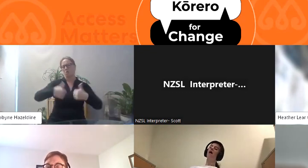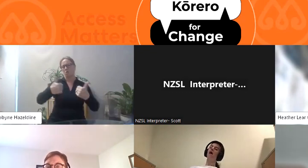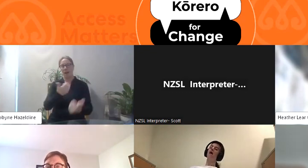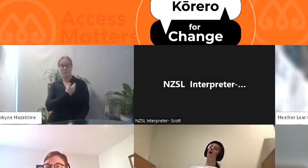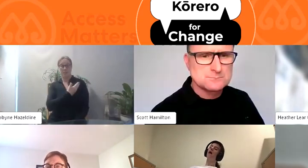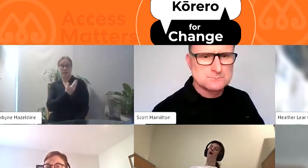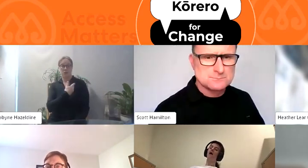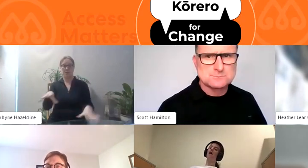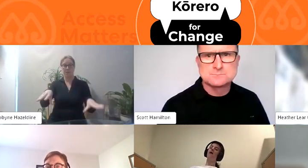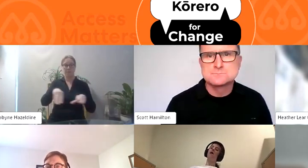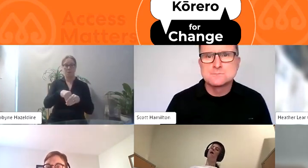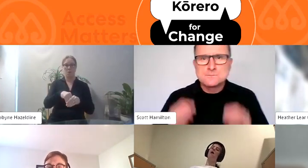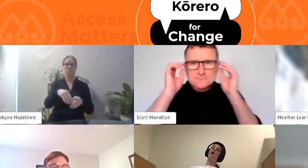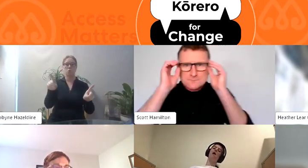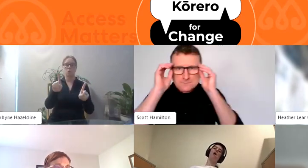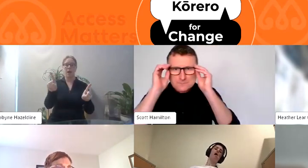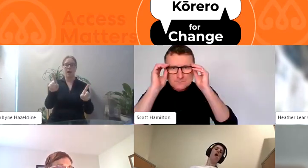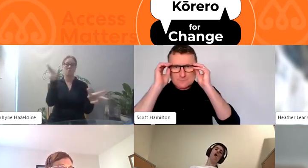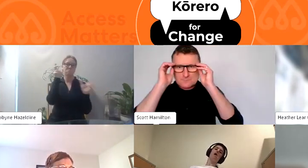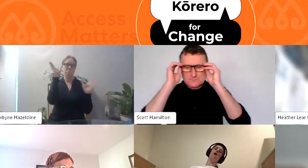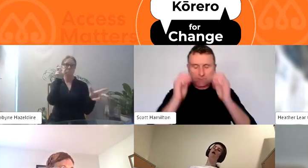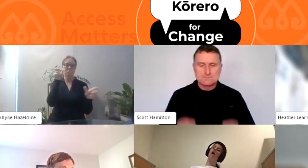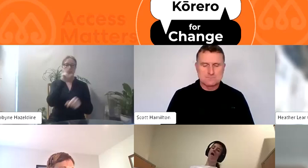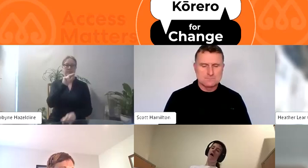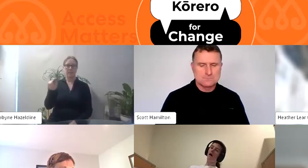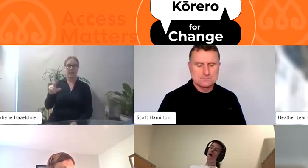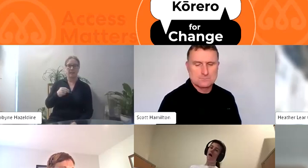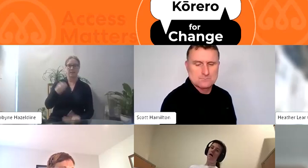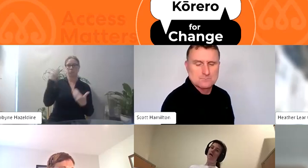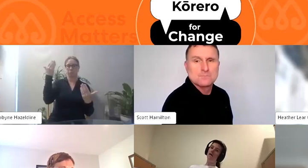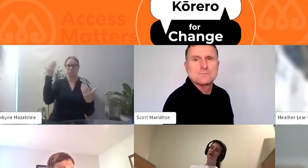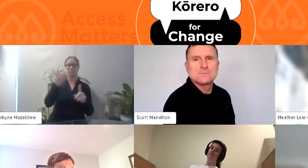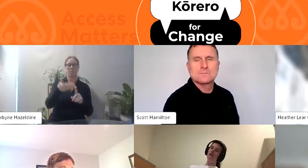this morning and hear all of the speakers who have come before me.